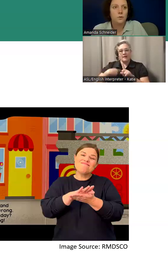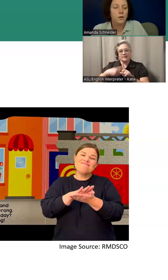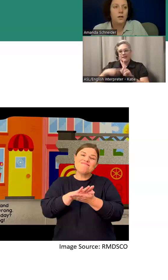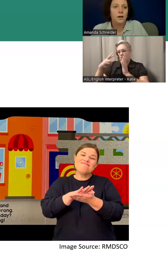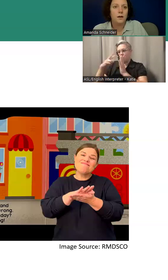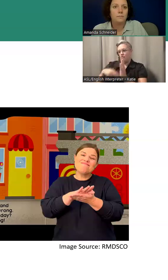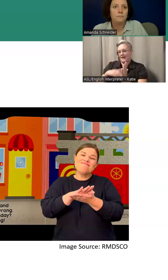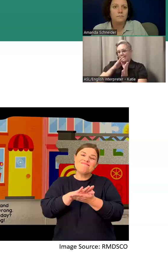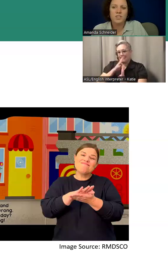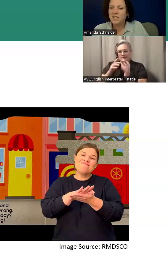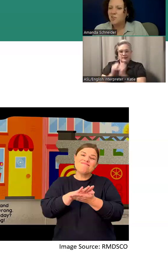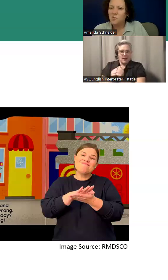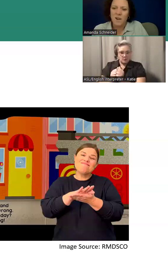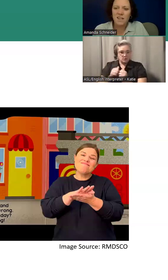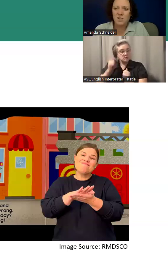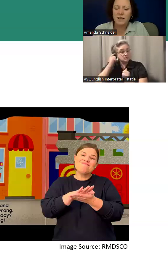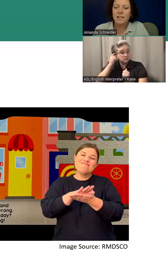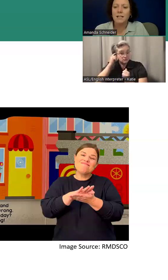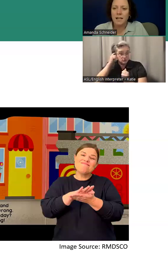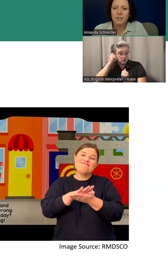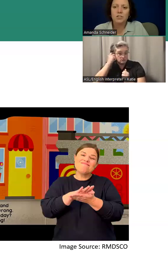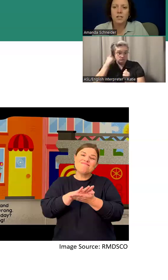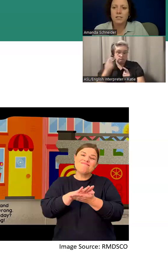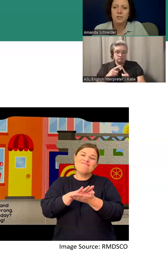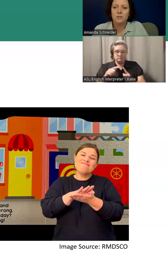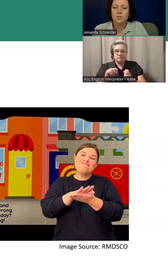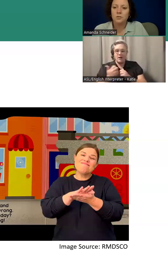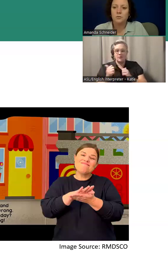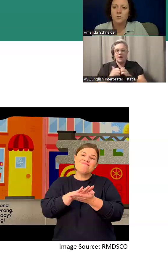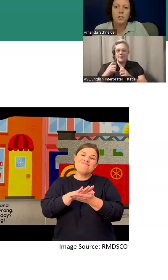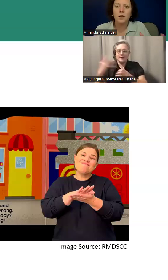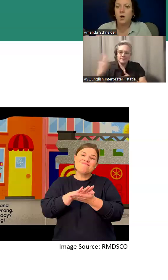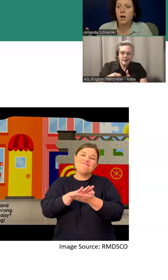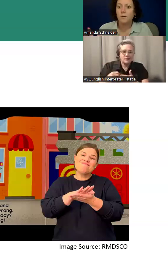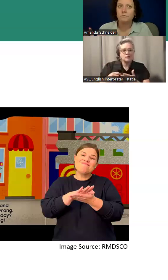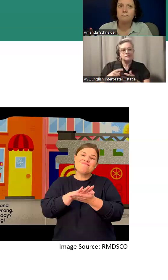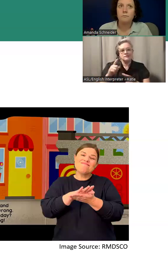So, um, just another way that you can engage and continue to, um,